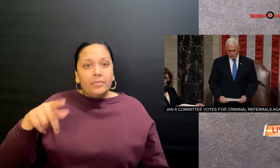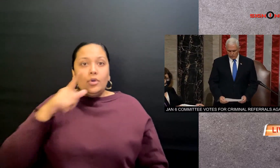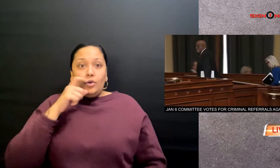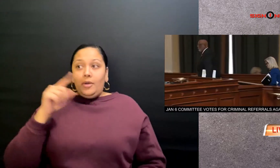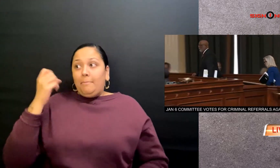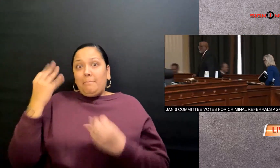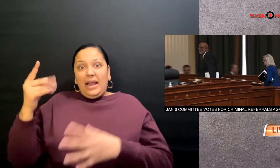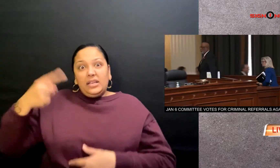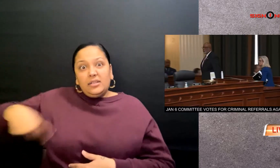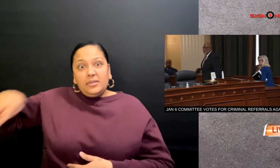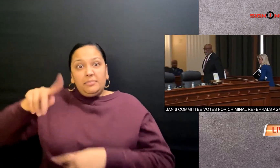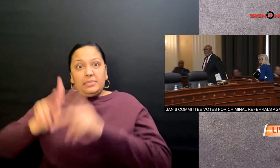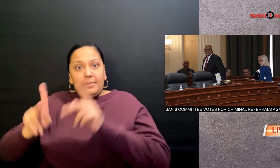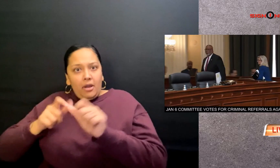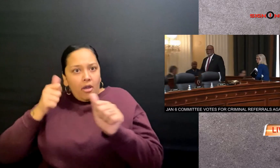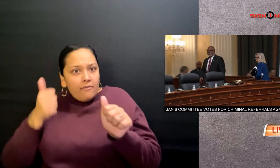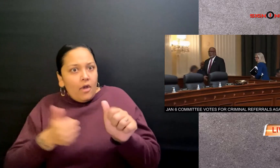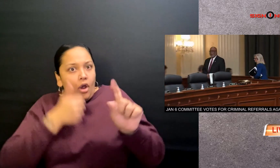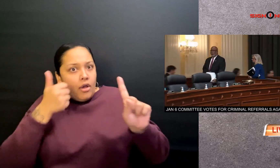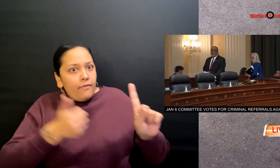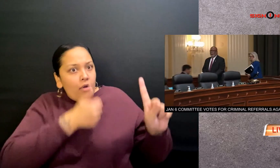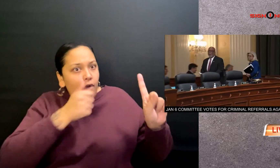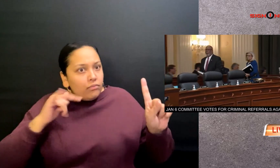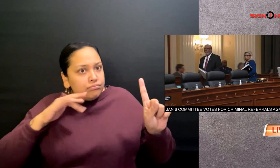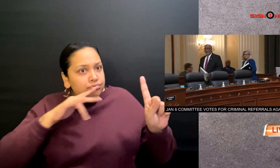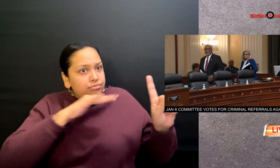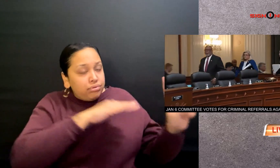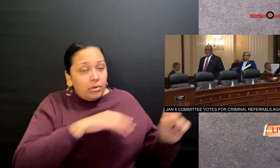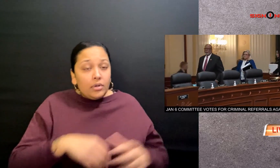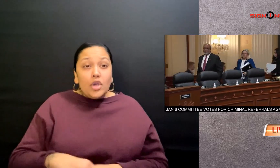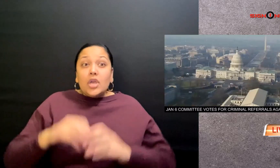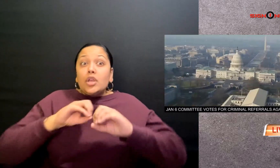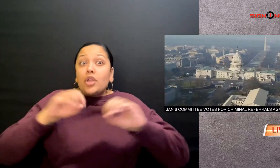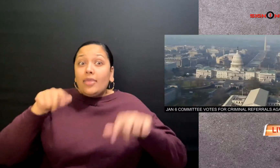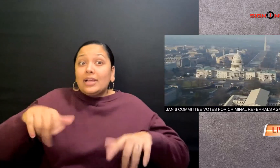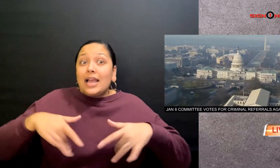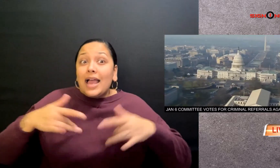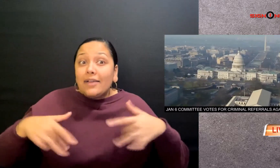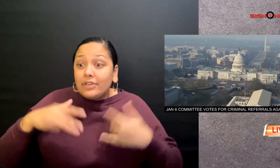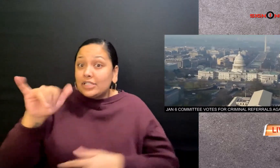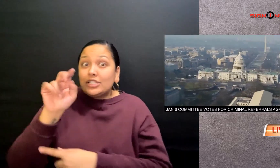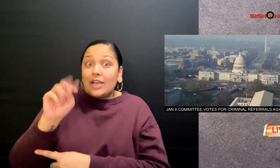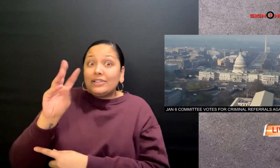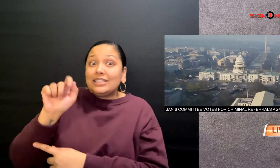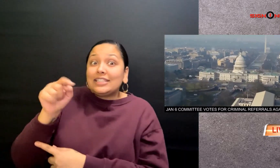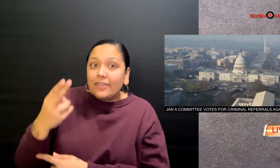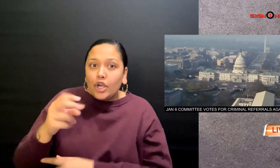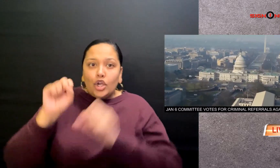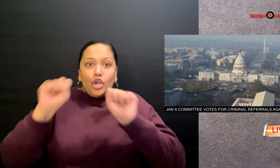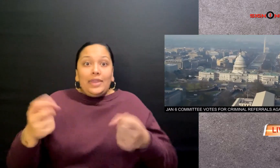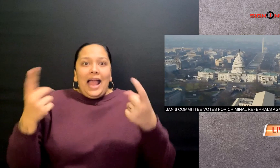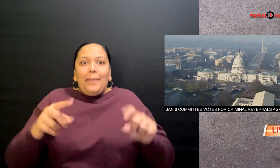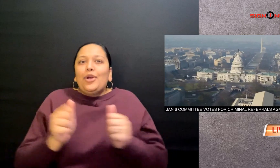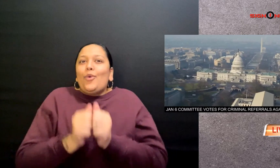who many others followed none of the events of January 6 would have happened without him